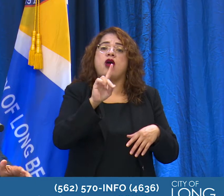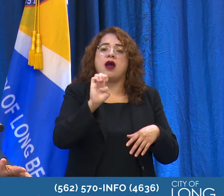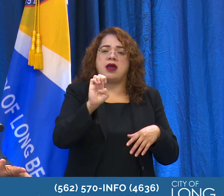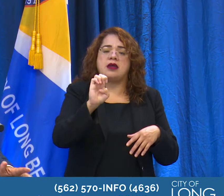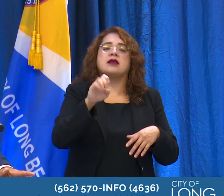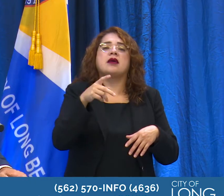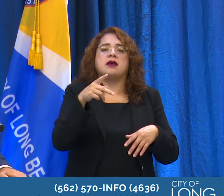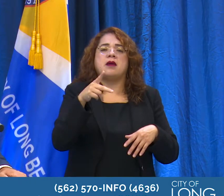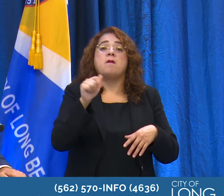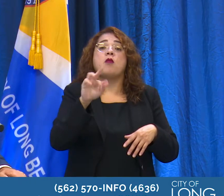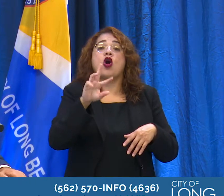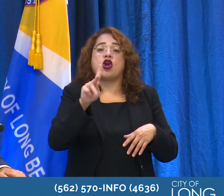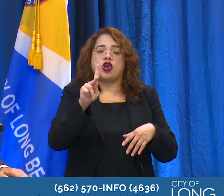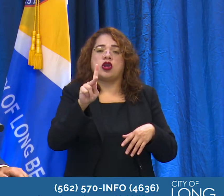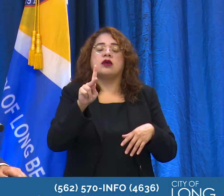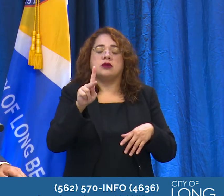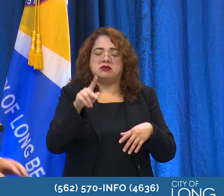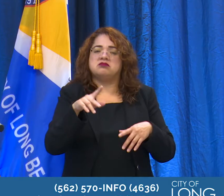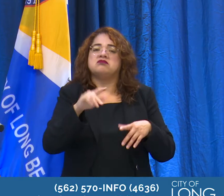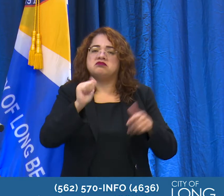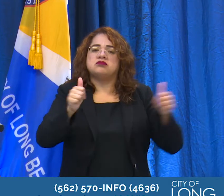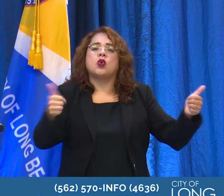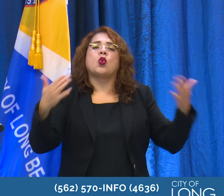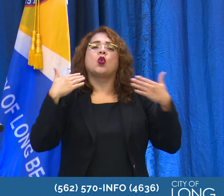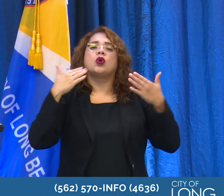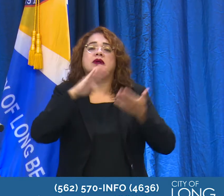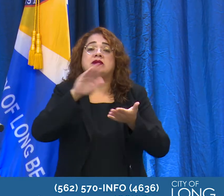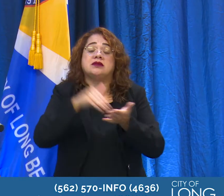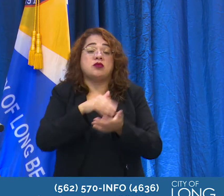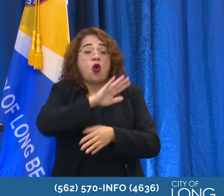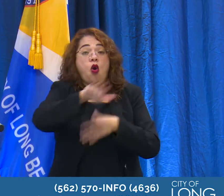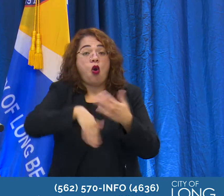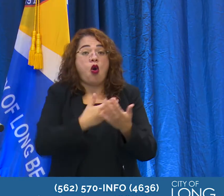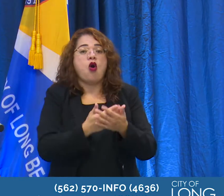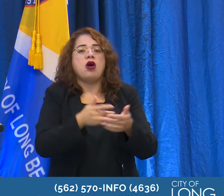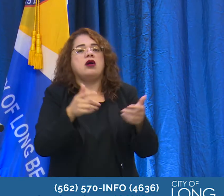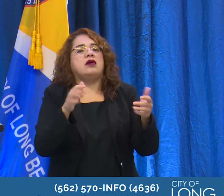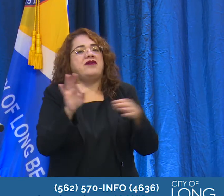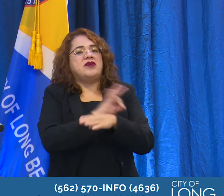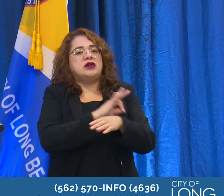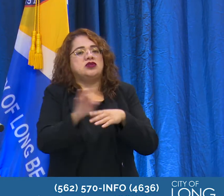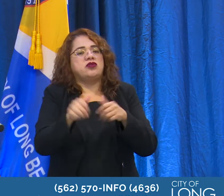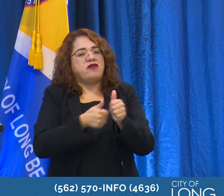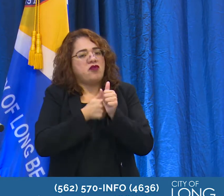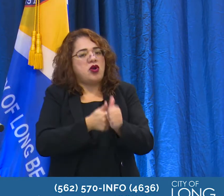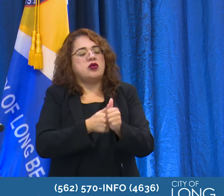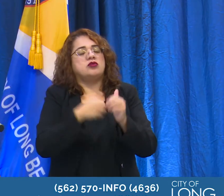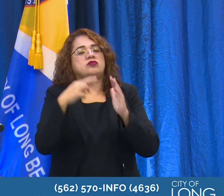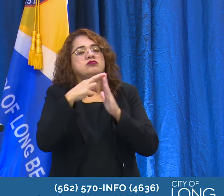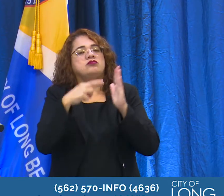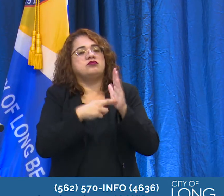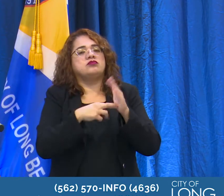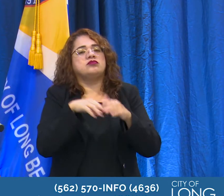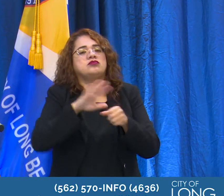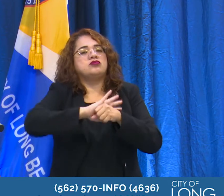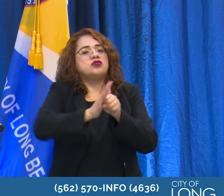compliance with our COVID health orders, but it is hot and we want to make sure that seniors and others have access